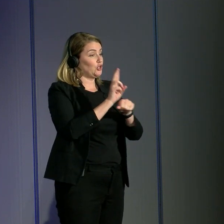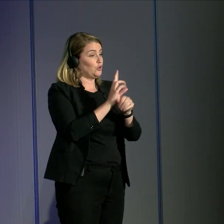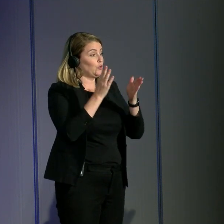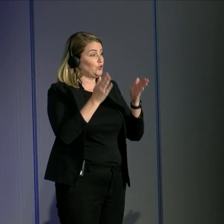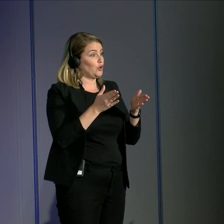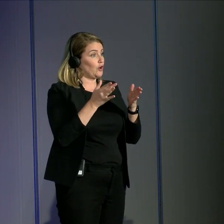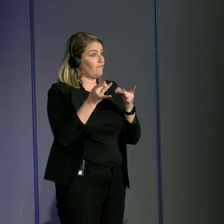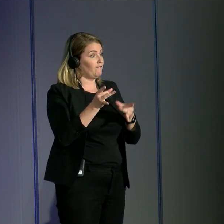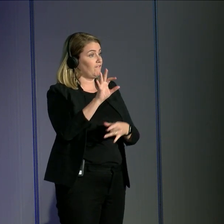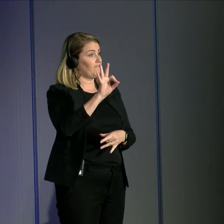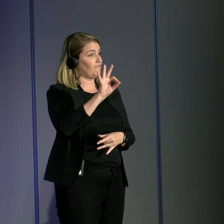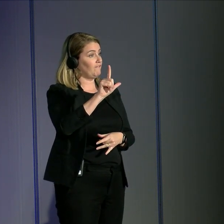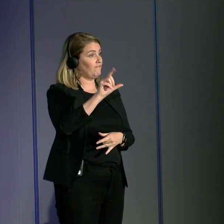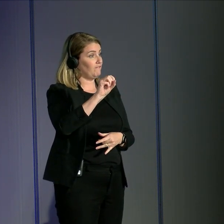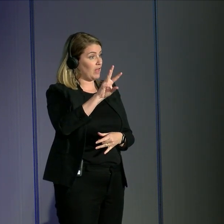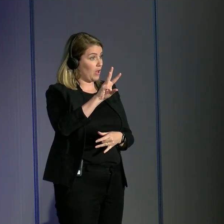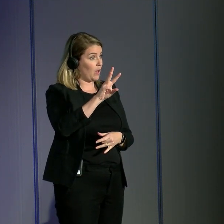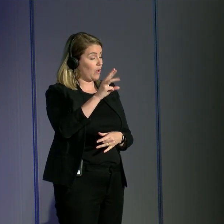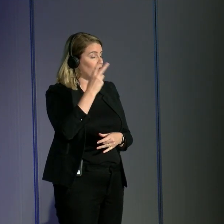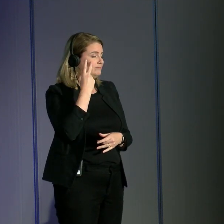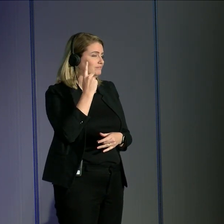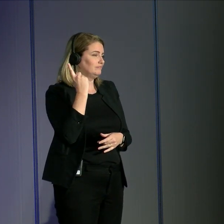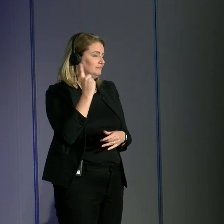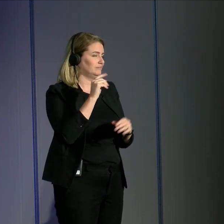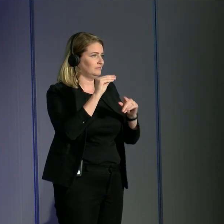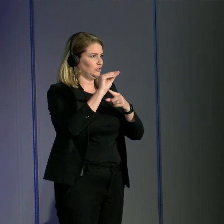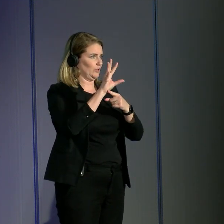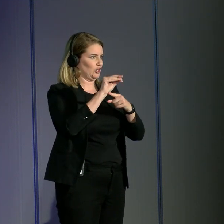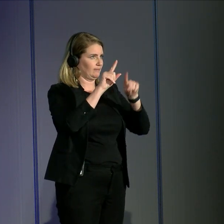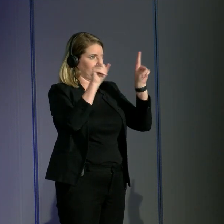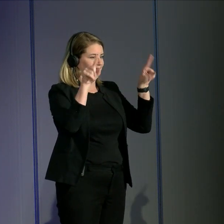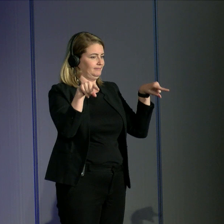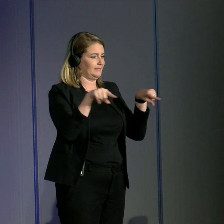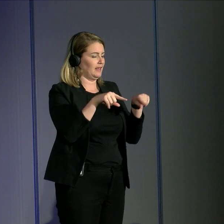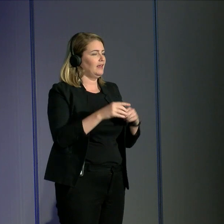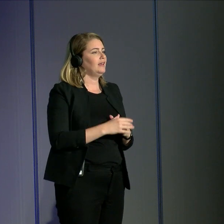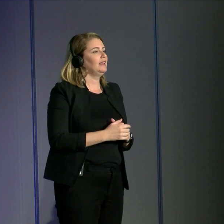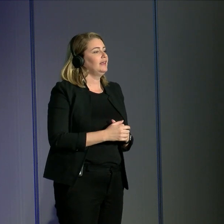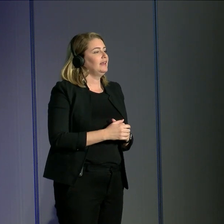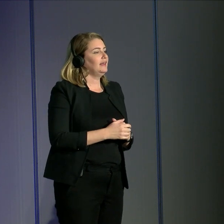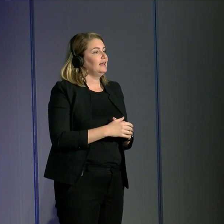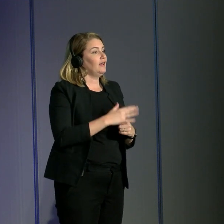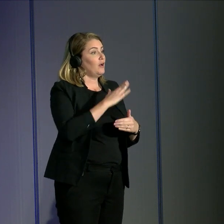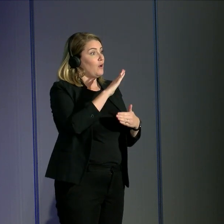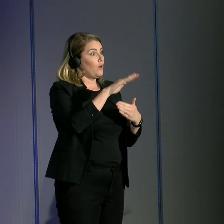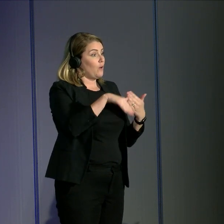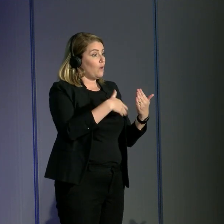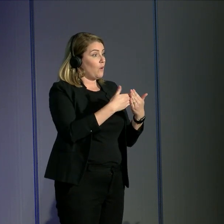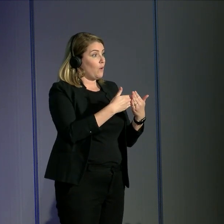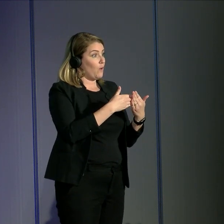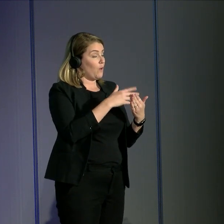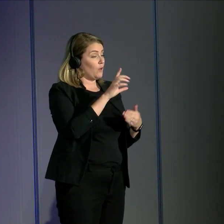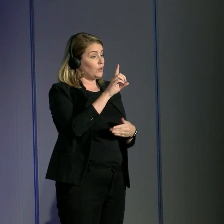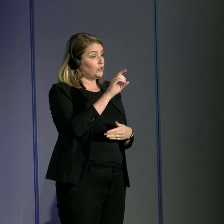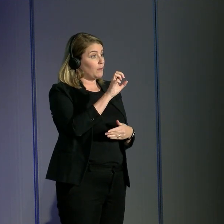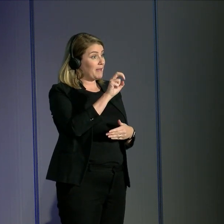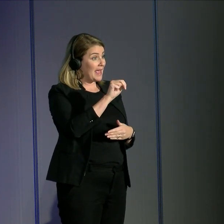And user flows here, you'll see in this screenshot that we've got instead of a whole broad domain, we've got a single component.